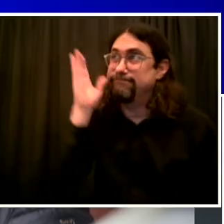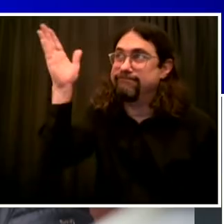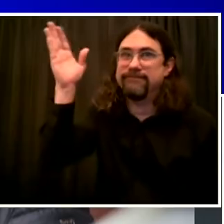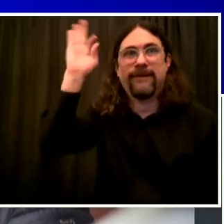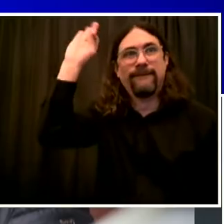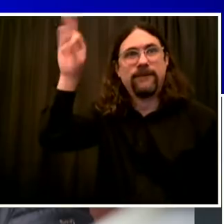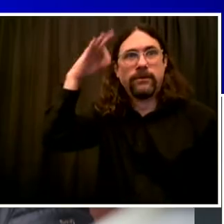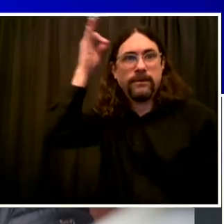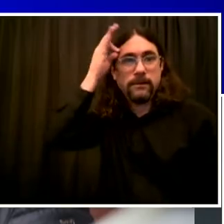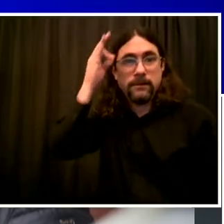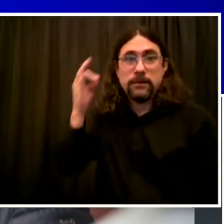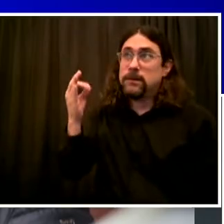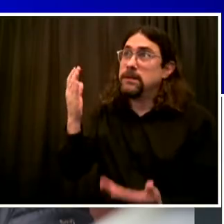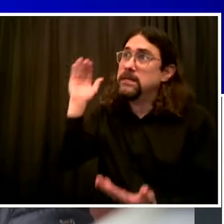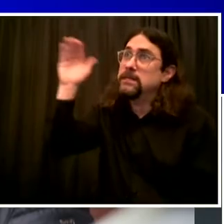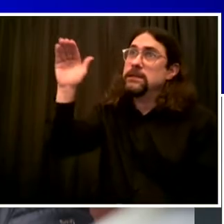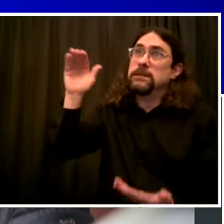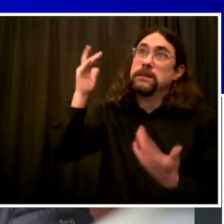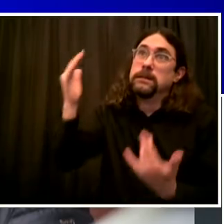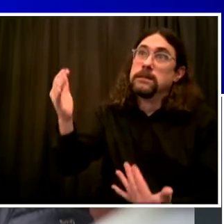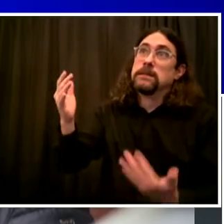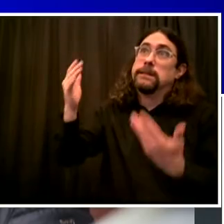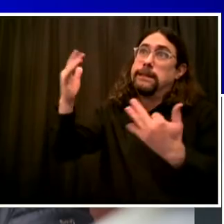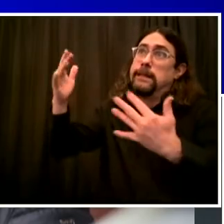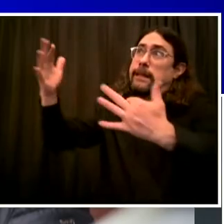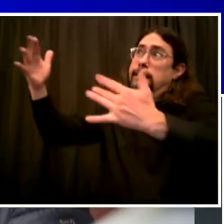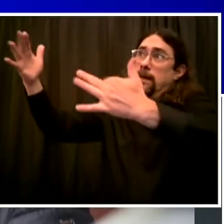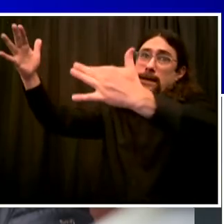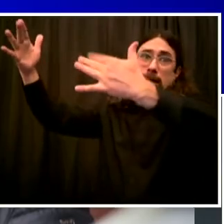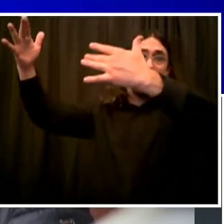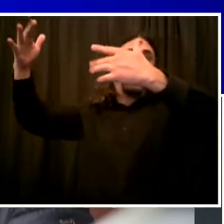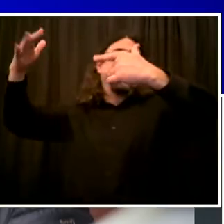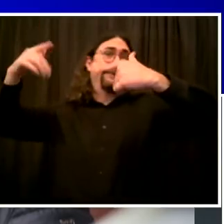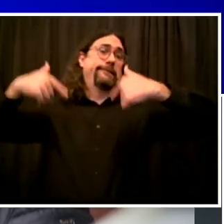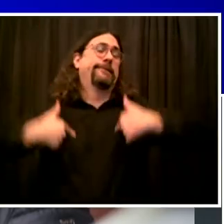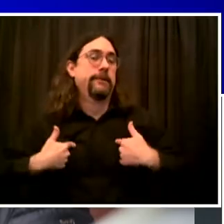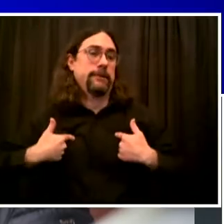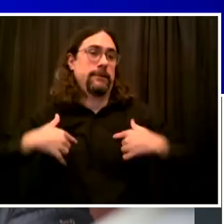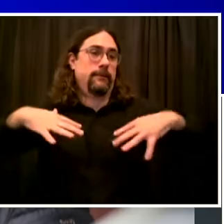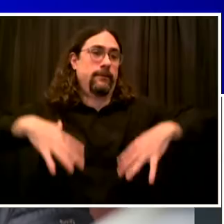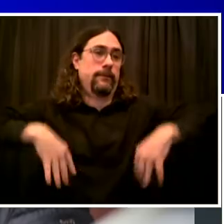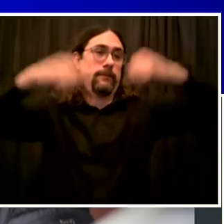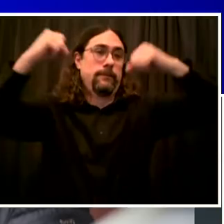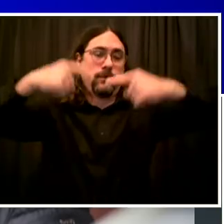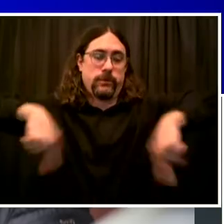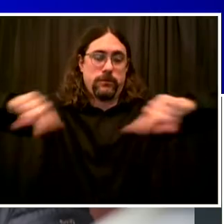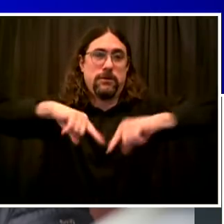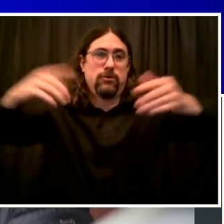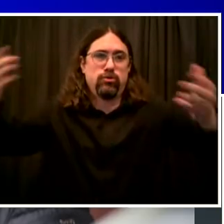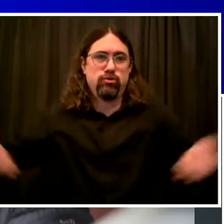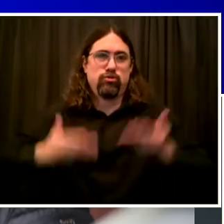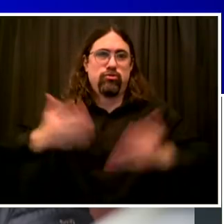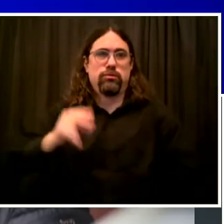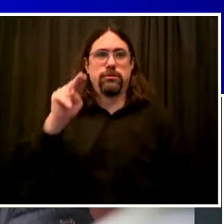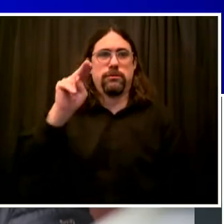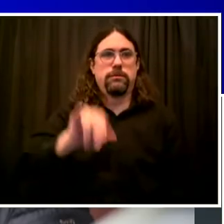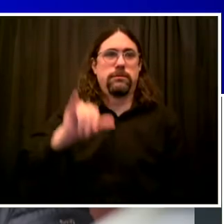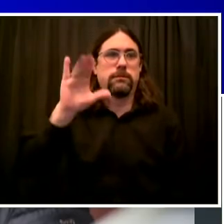THAT STOP US. WE ARE INNOVATING AS MUCH AS WE CAN CALOLL.Y 'LWEL WORK WITH LOCAL PARTNERS IN HEALTH CARE, WORK